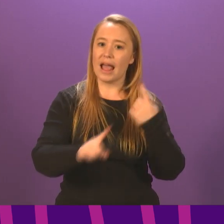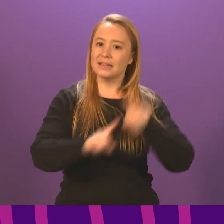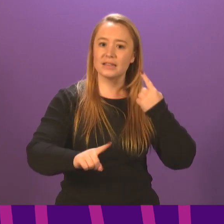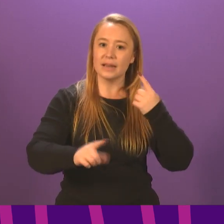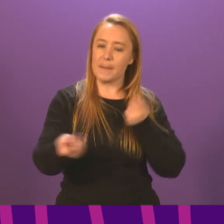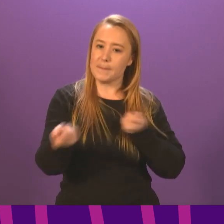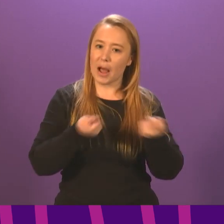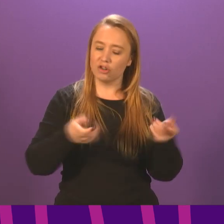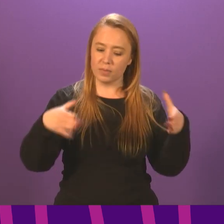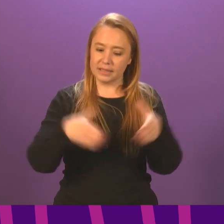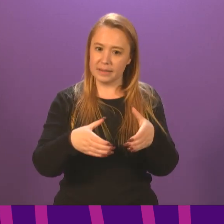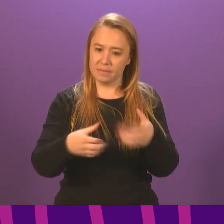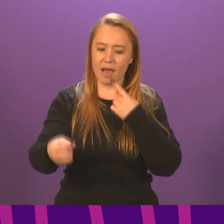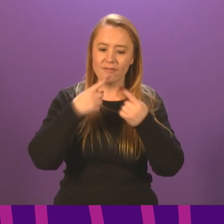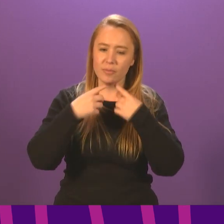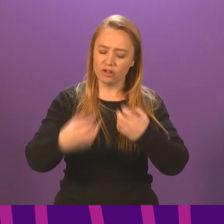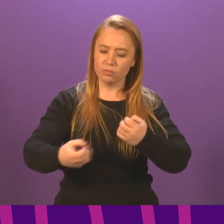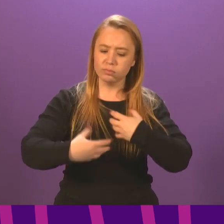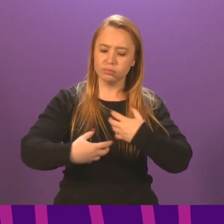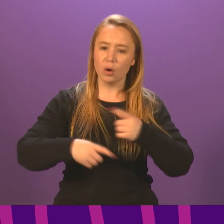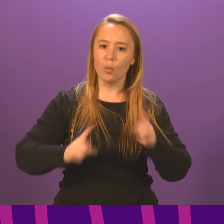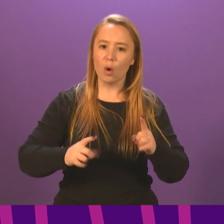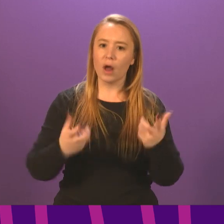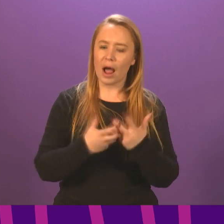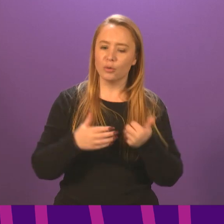her, so that people can respond to that threat appropriately?